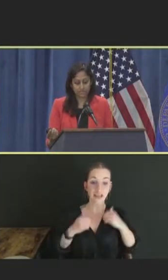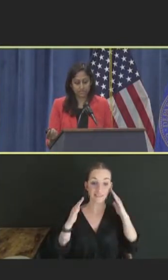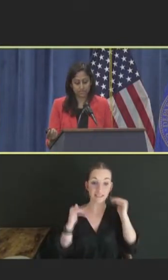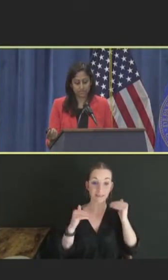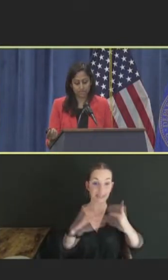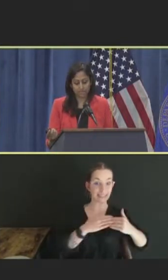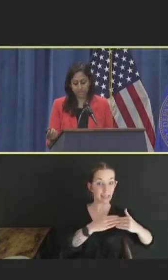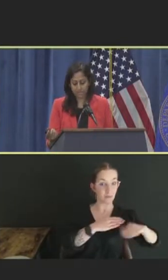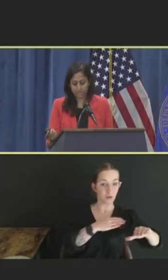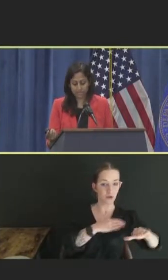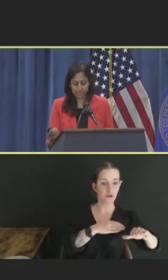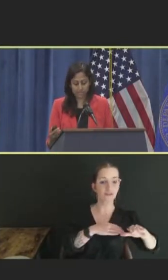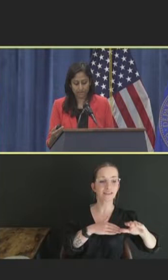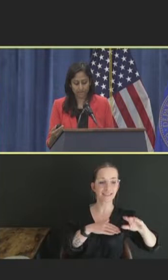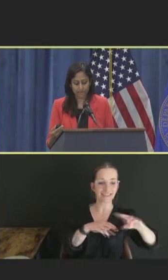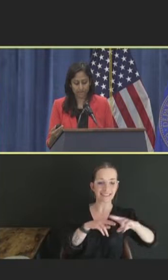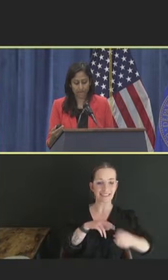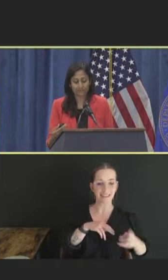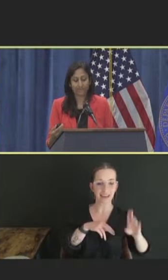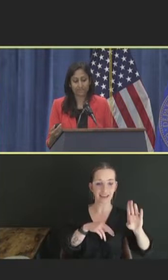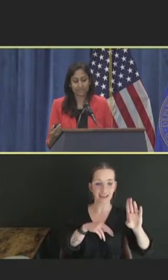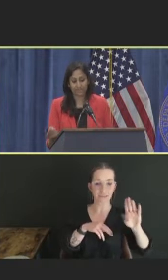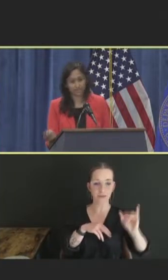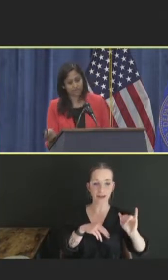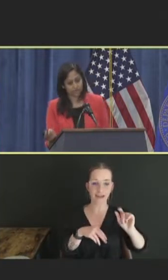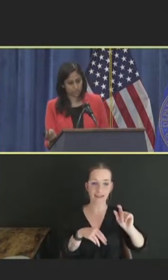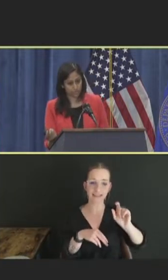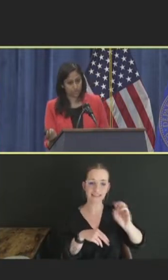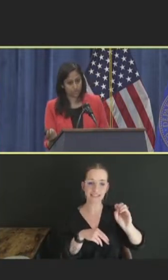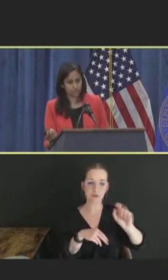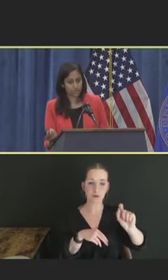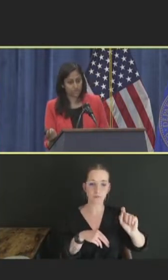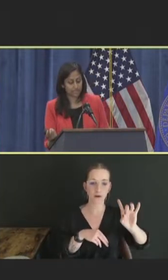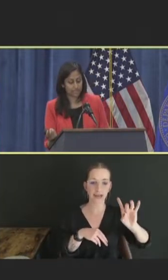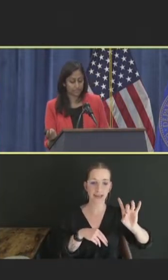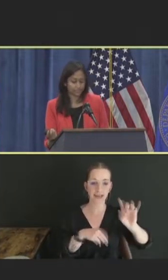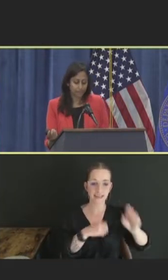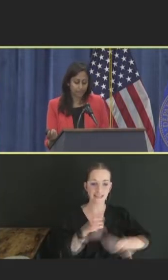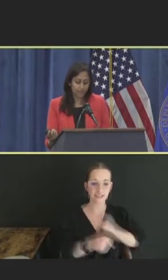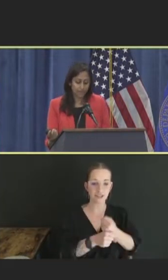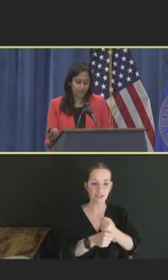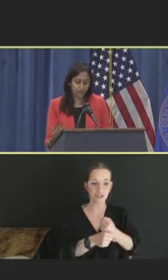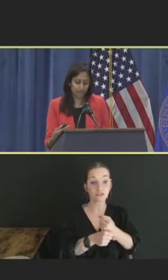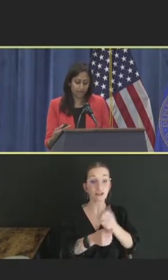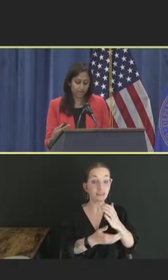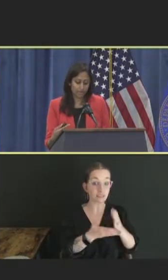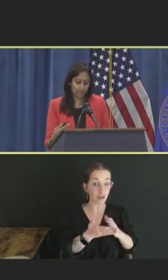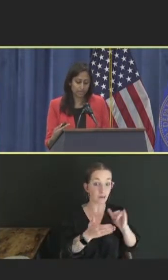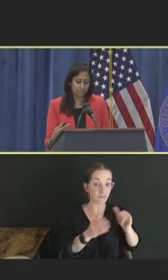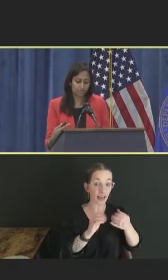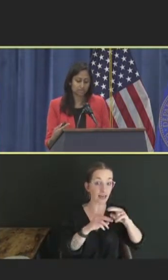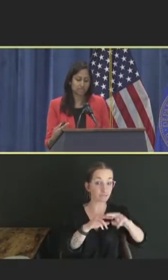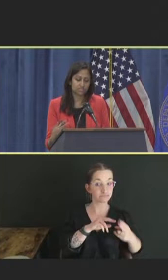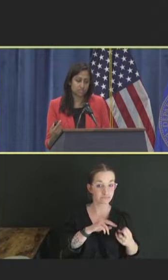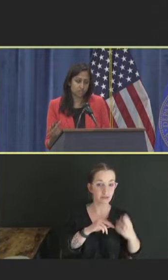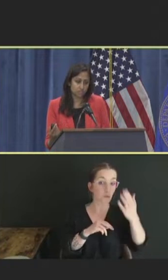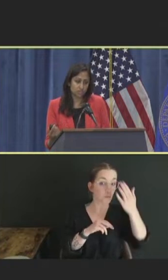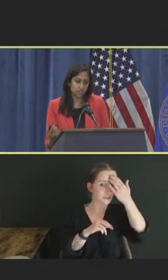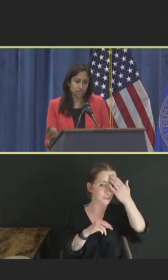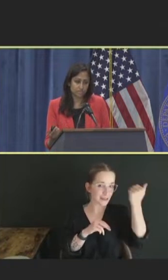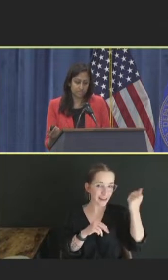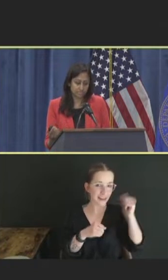0.8 years. Half of that decline is attributed to COVID-19. And additionally, sharp increases